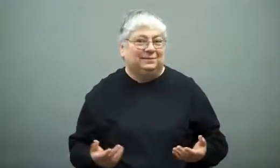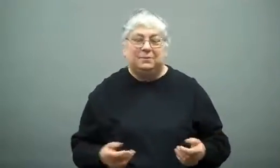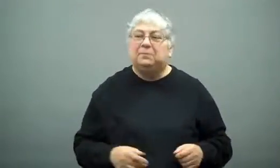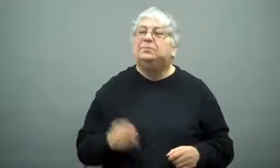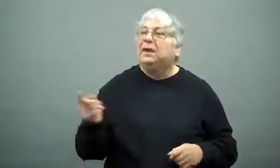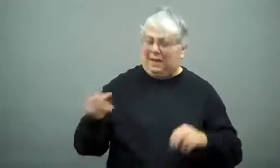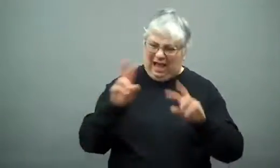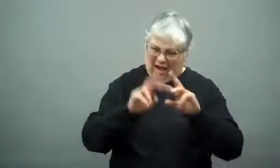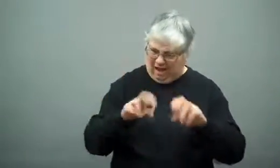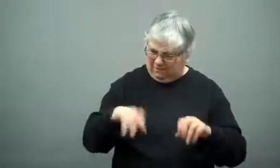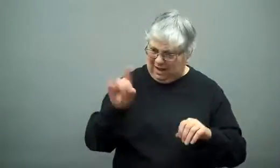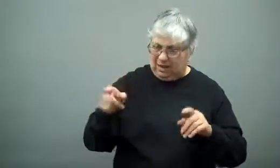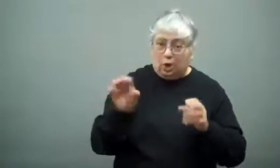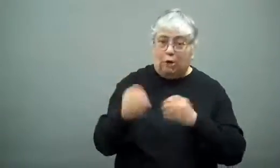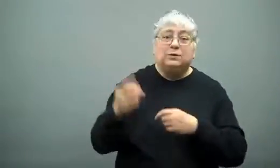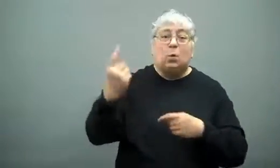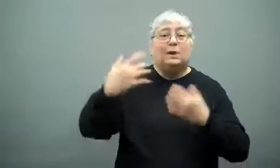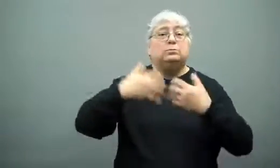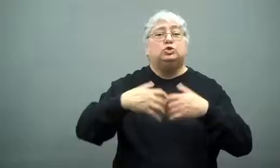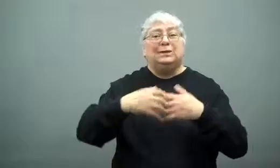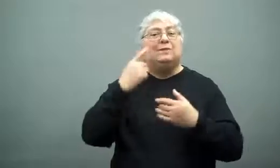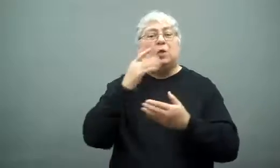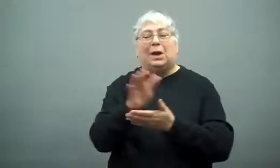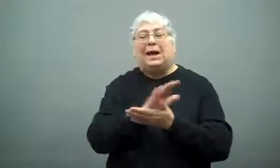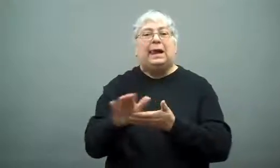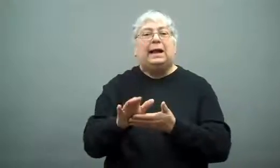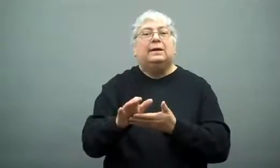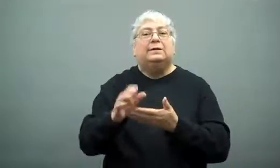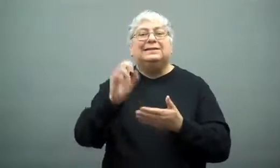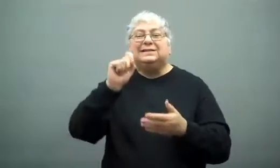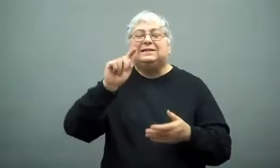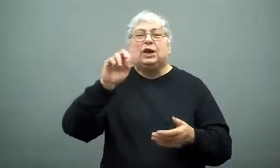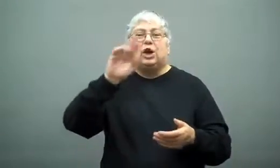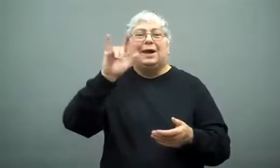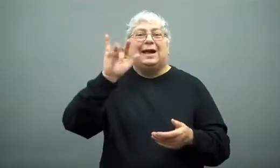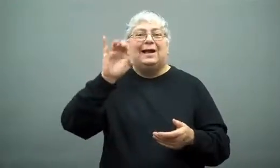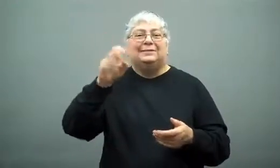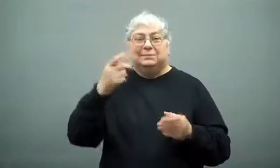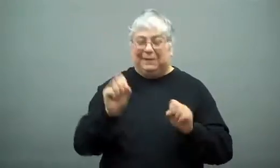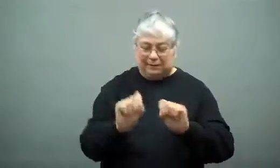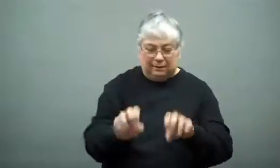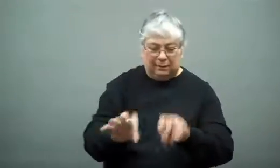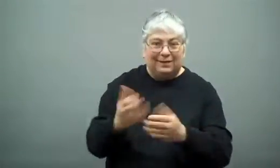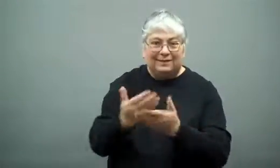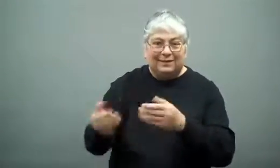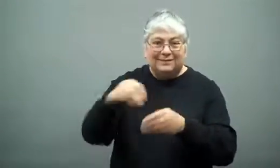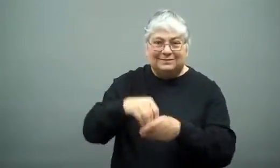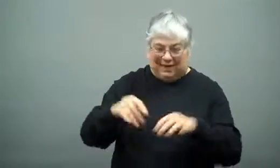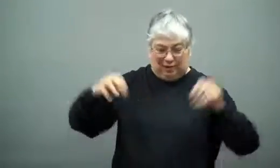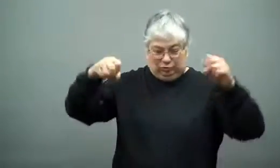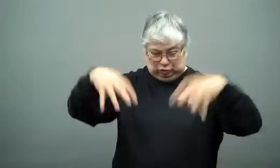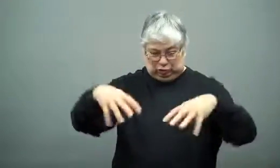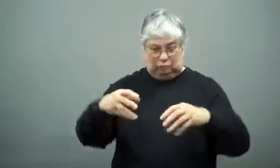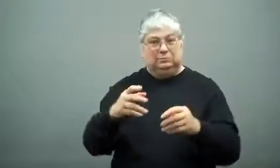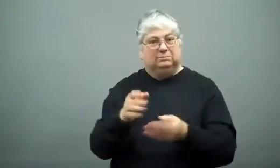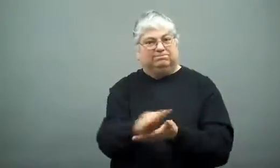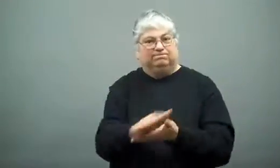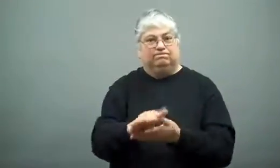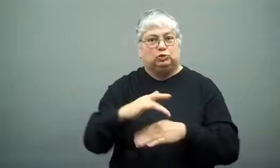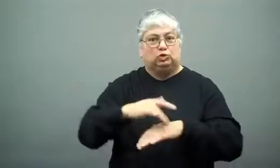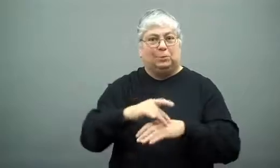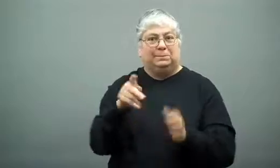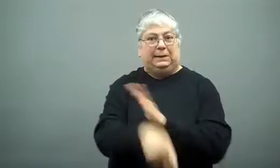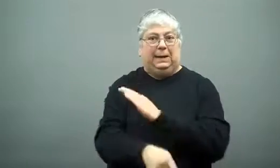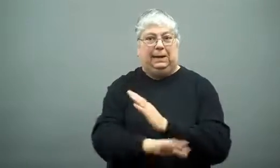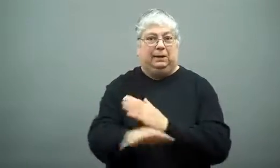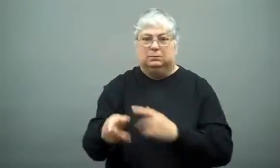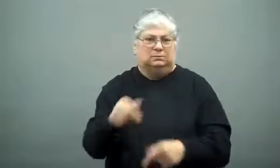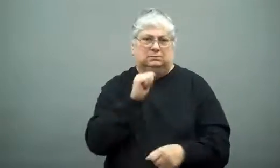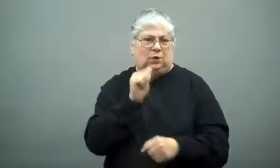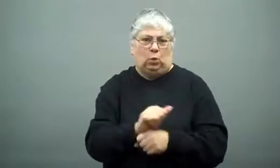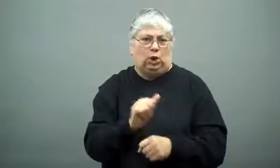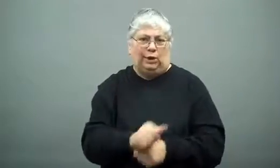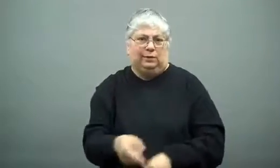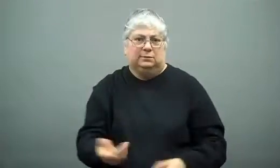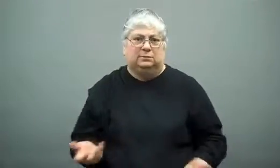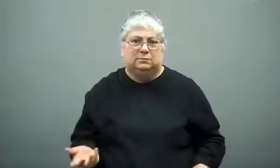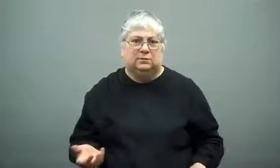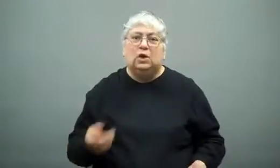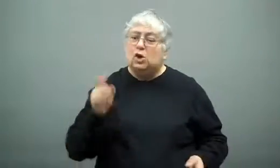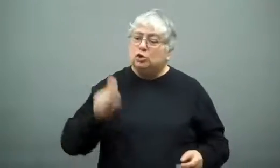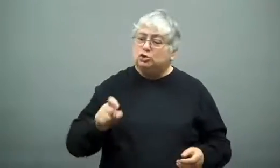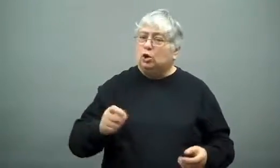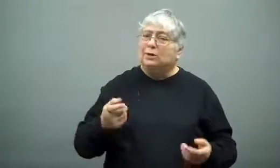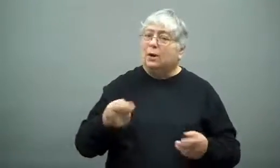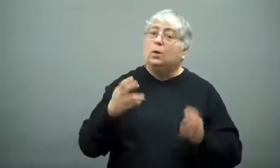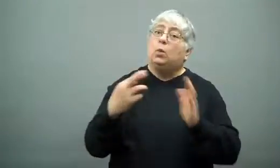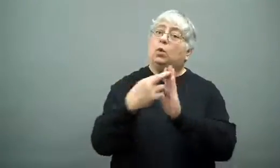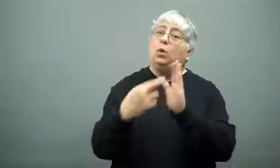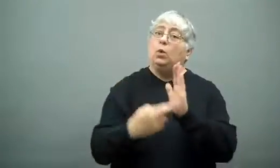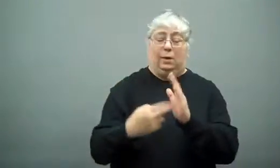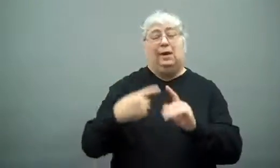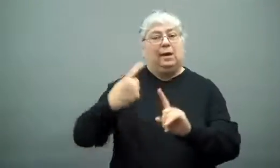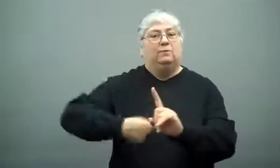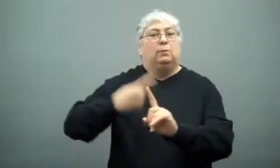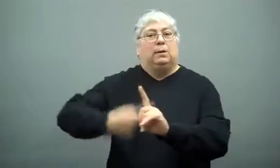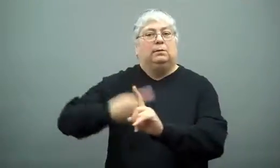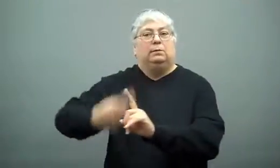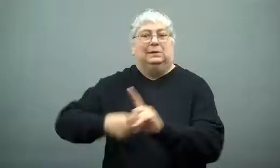A sterilization machine in the office didn't work.